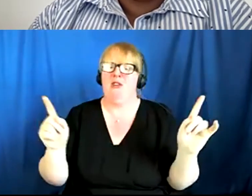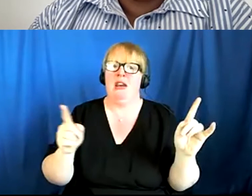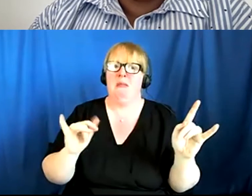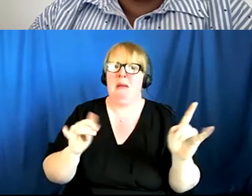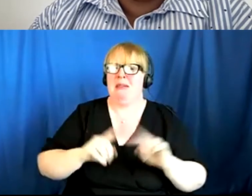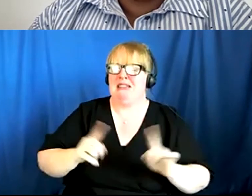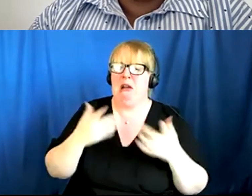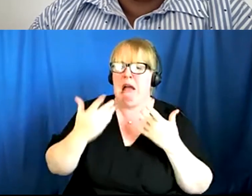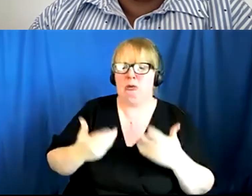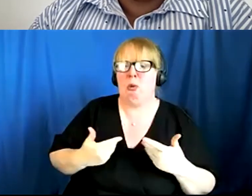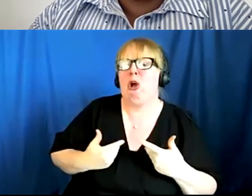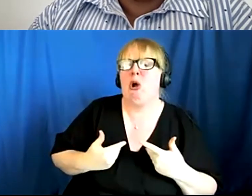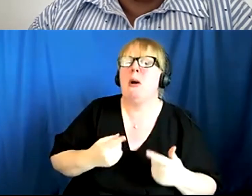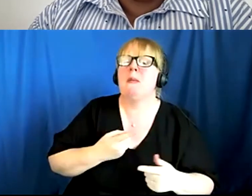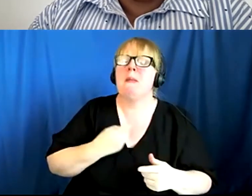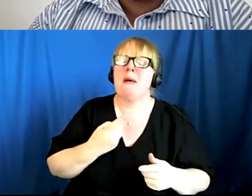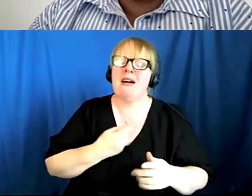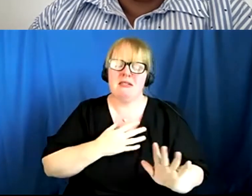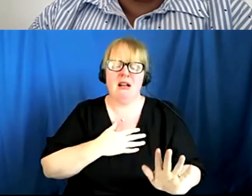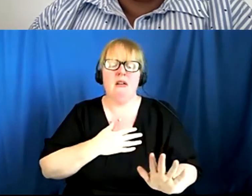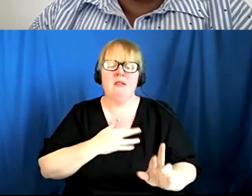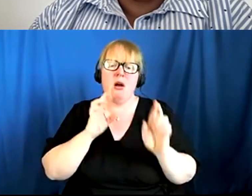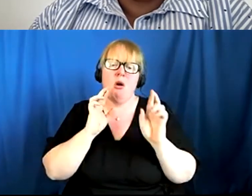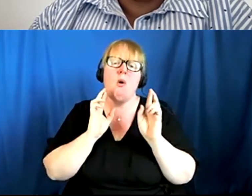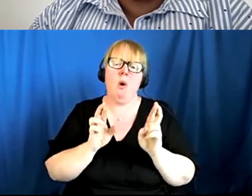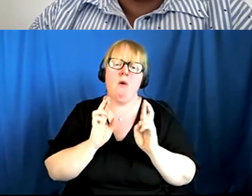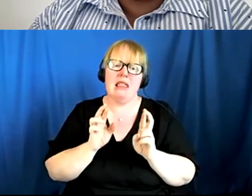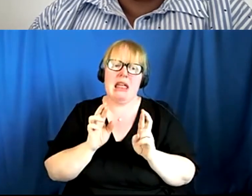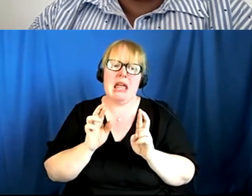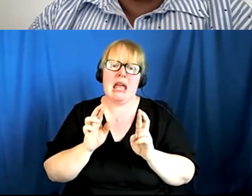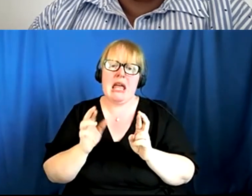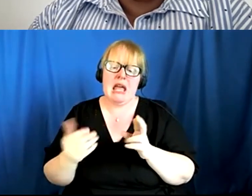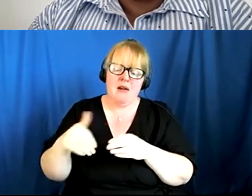hope in some sort of way that like, playing or taking part in these works of mine is,